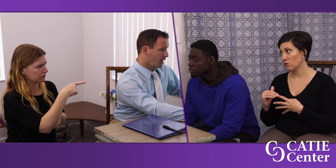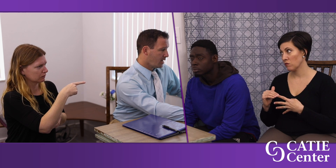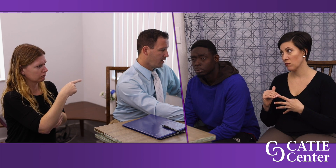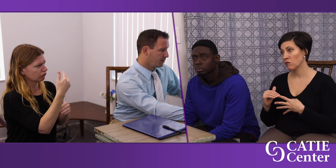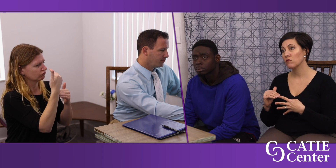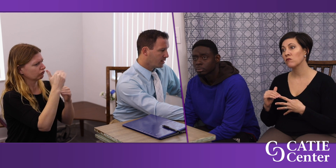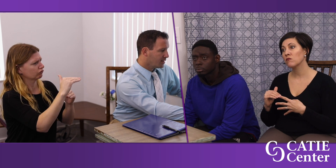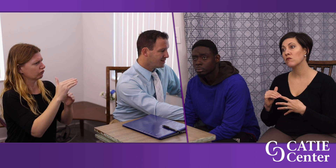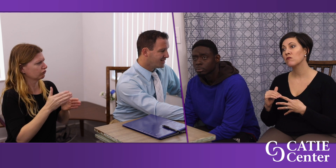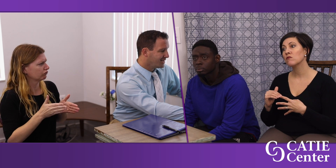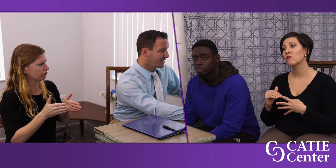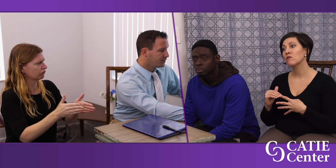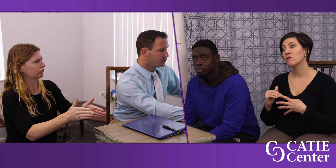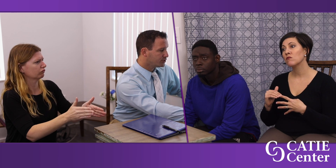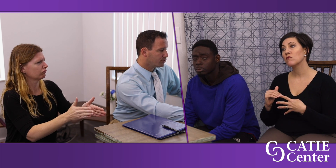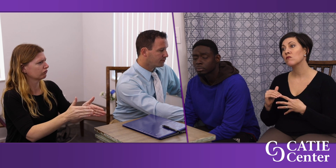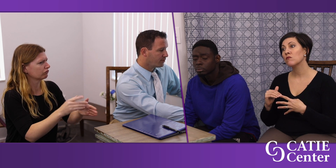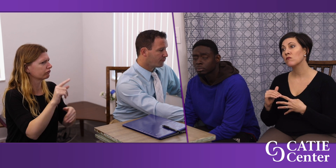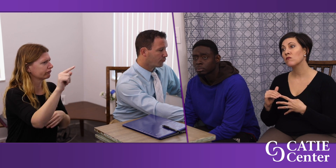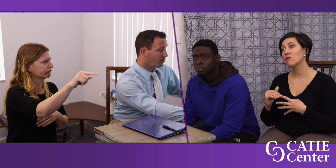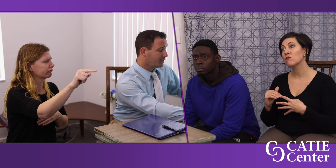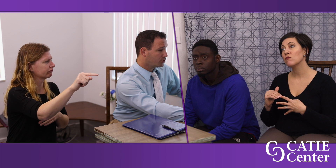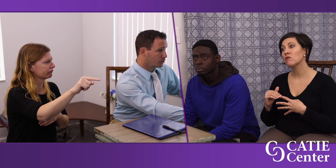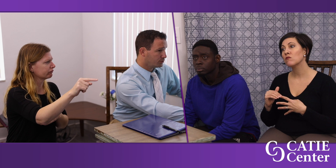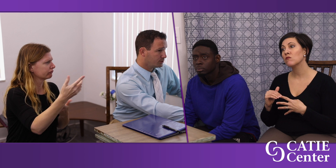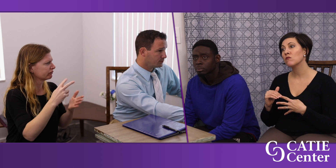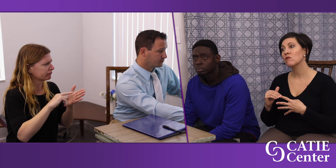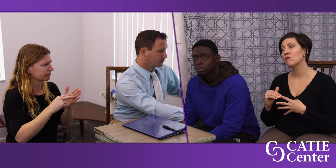A) the lane is reserved for right turns